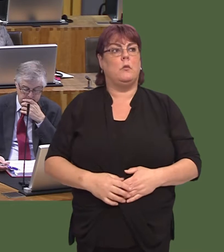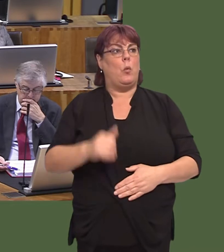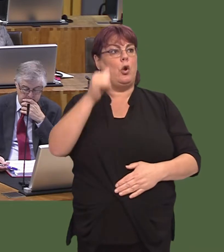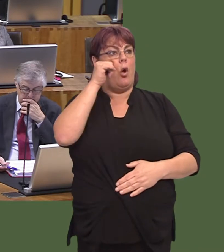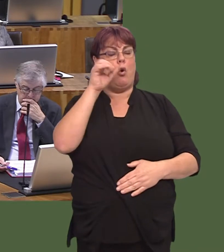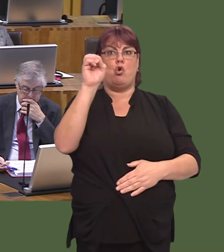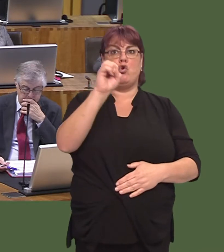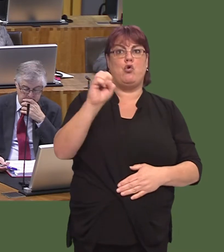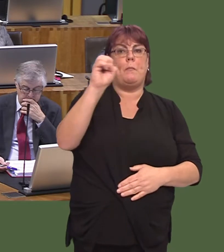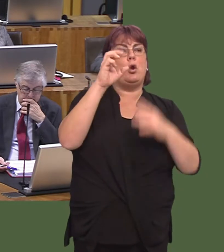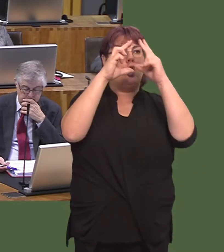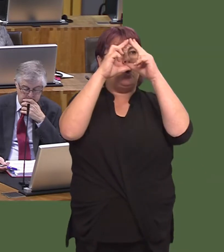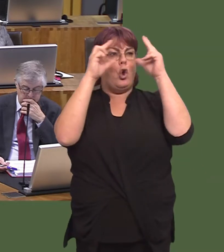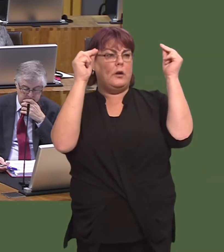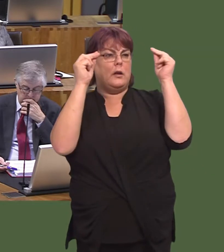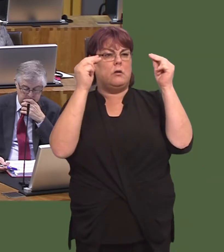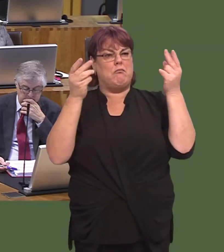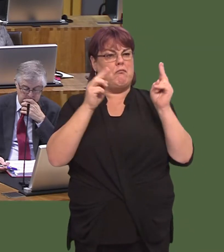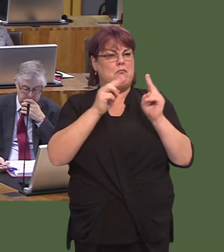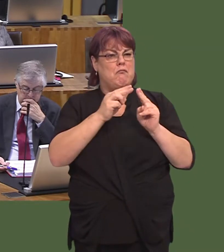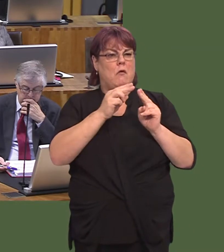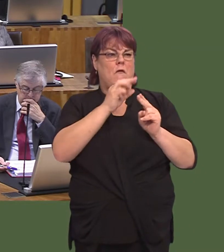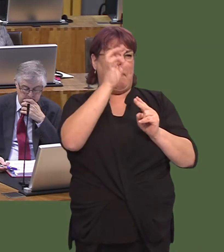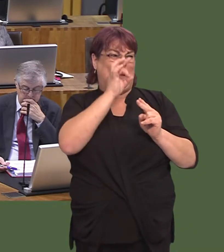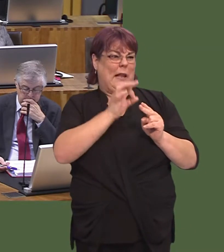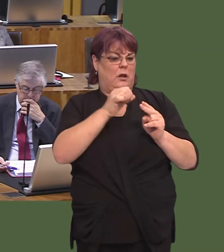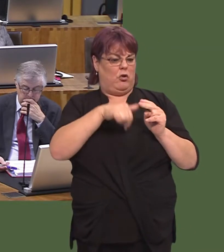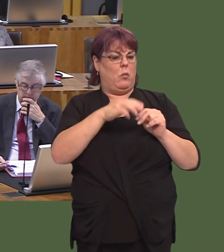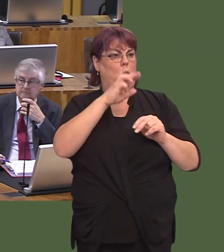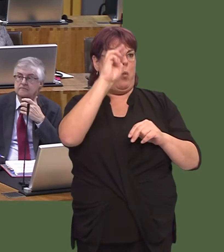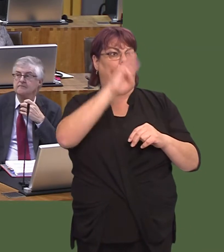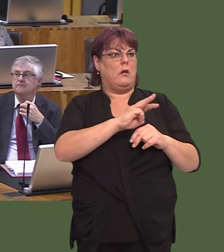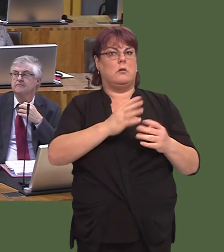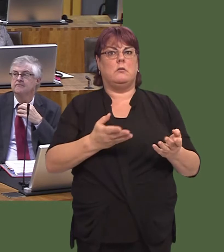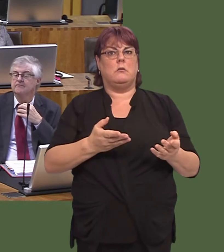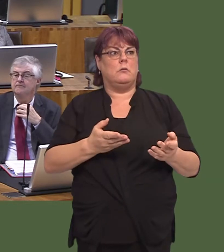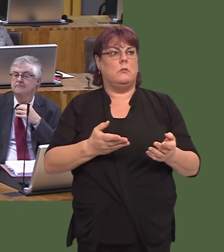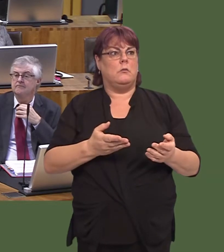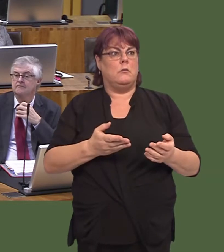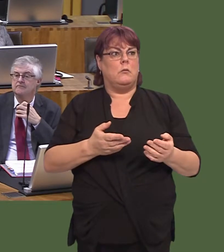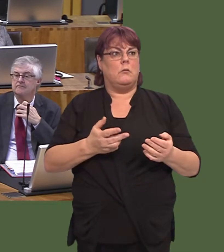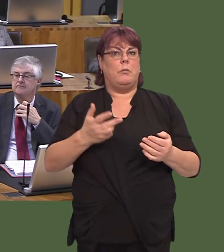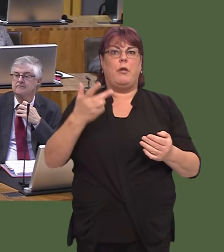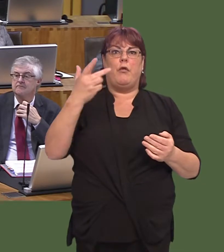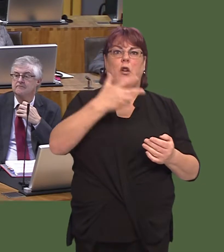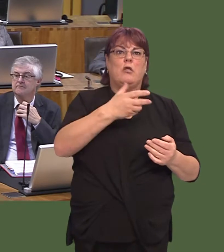small percentage of the NHS workforce in Wales, but can we really afford to lose 360 nurses? Is that what heís saying?